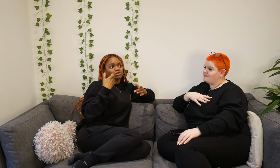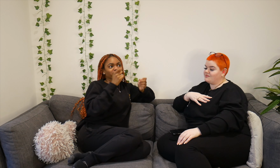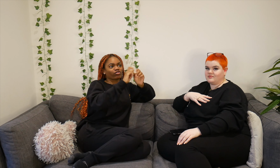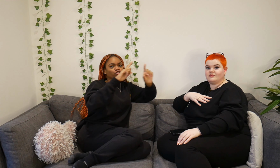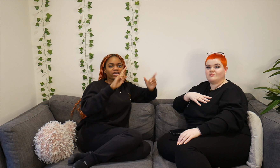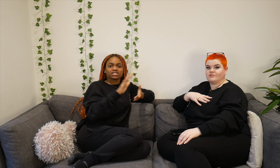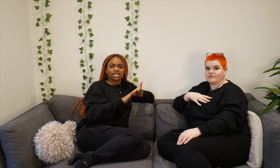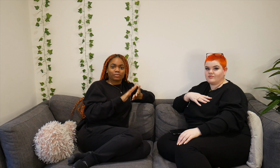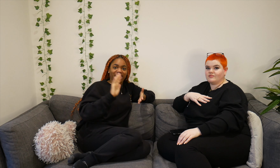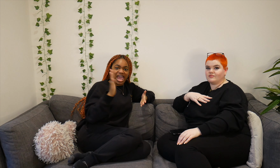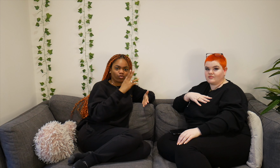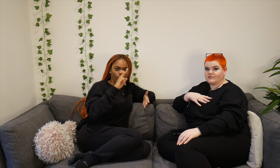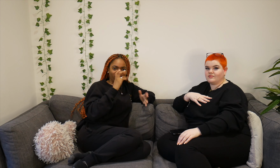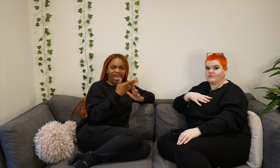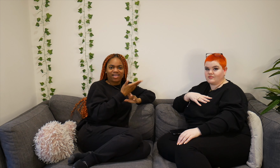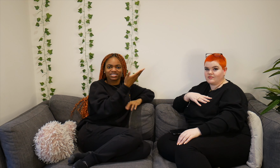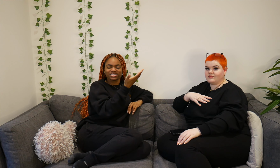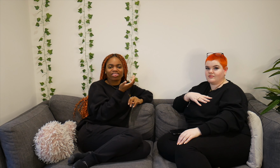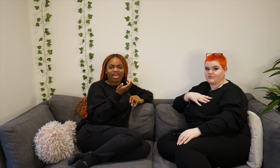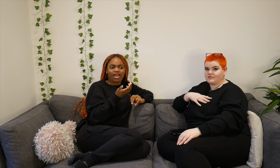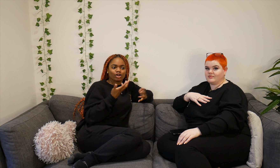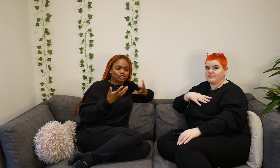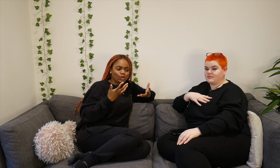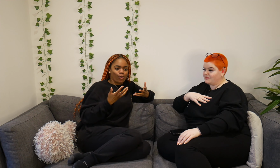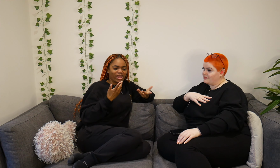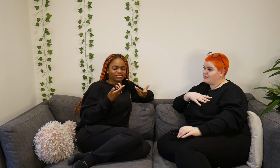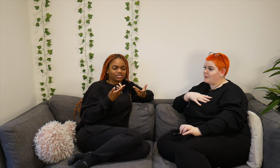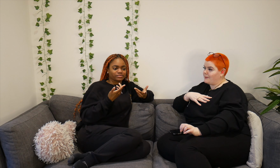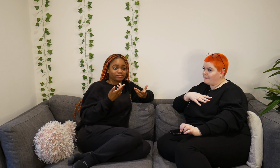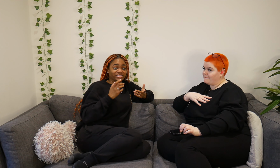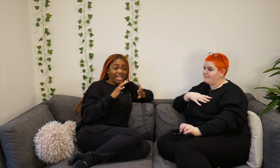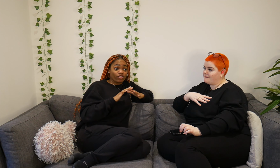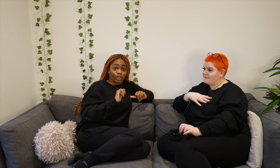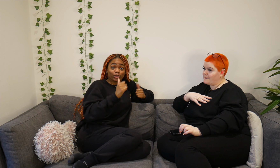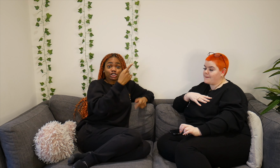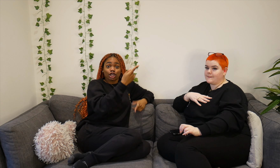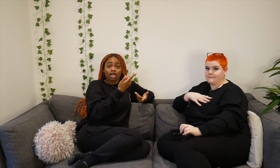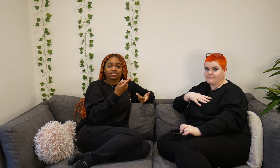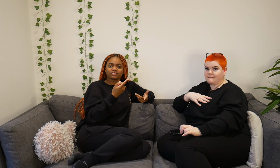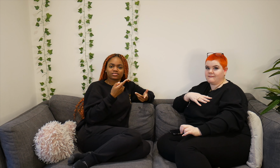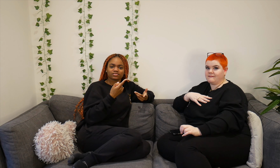Just because you have the screen doesn't mean everyone can access that, so, it's -. Even though it's good,